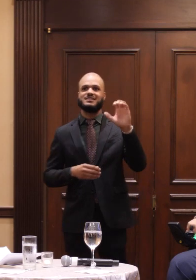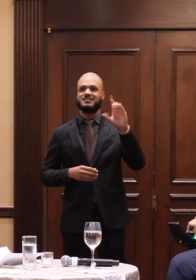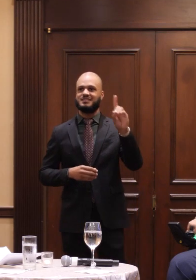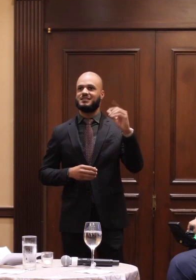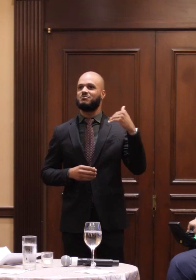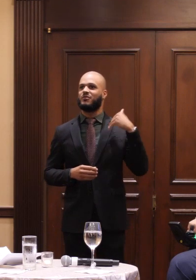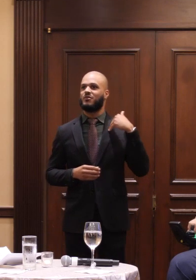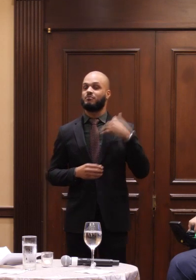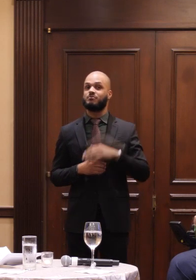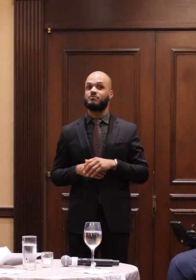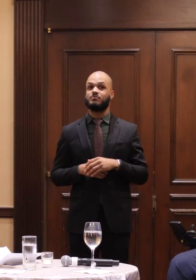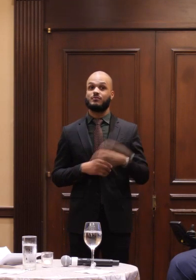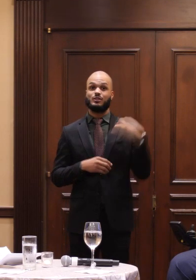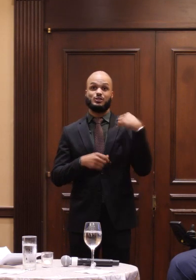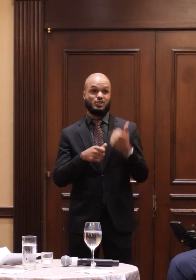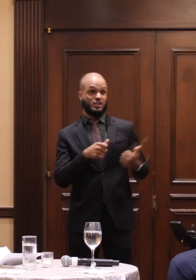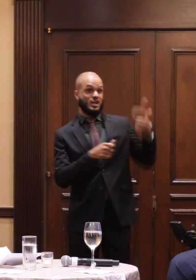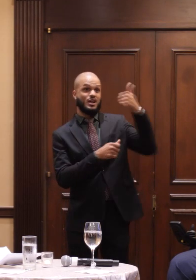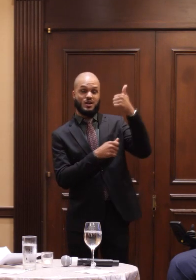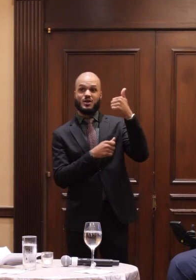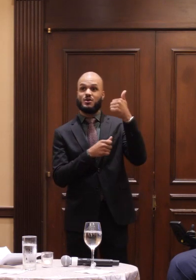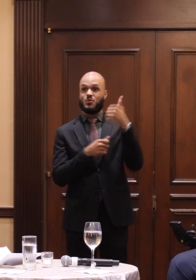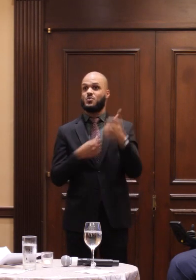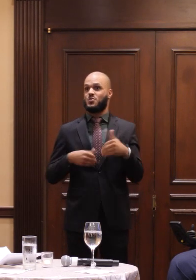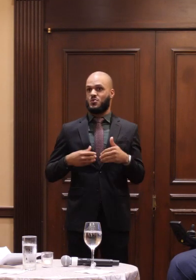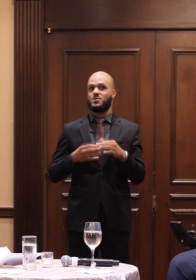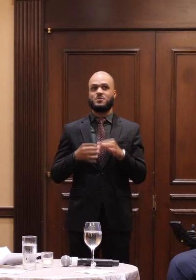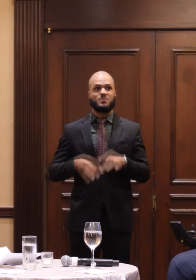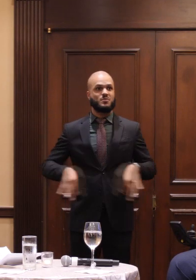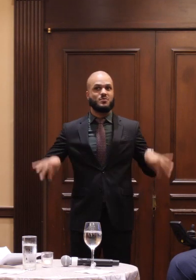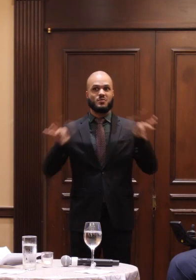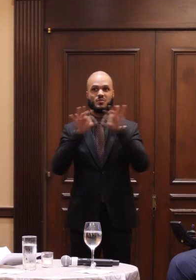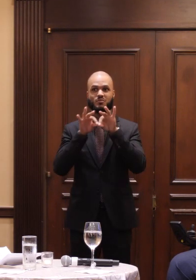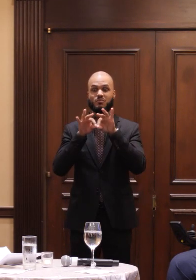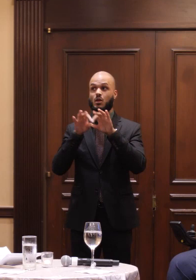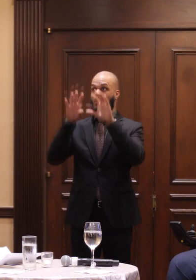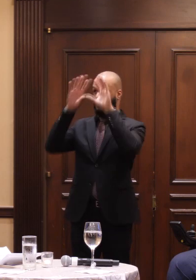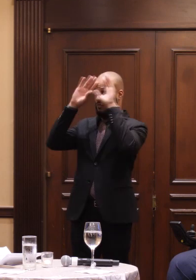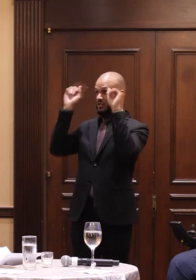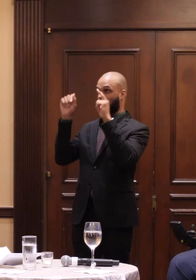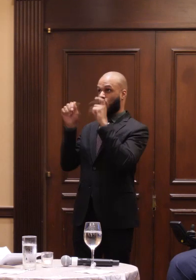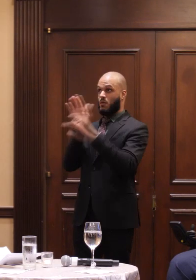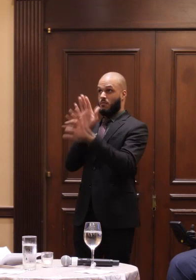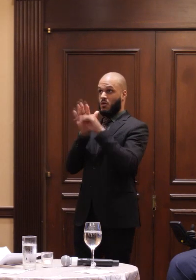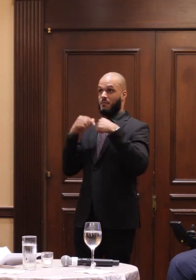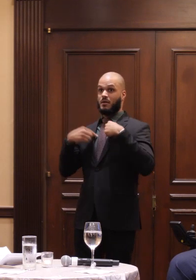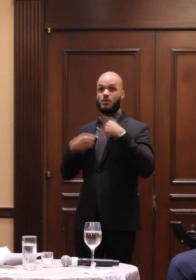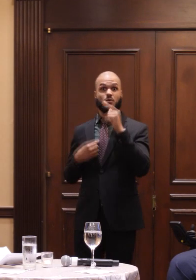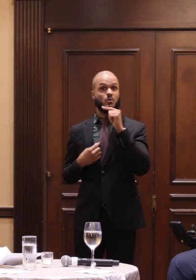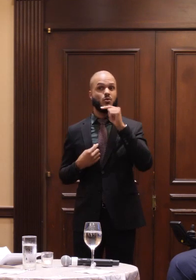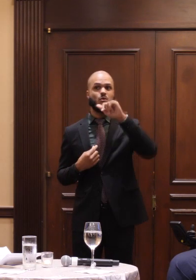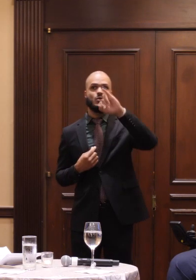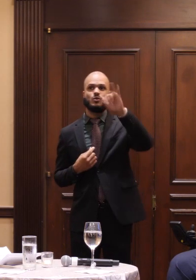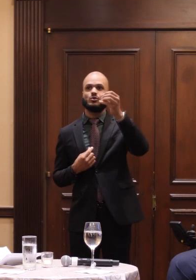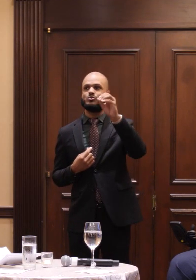that the chair is presidentially appointed. The president who appointed me is Mr. Joe Biden. And so